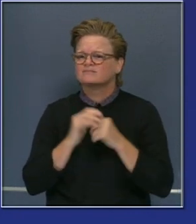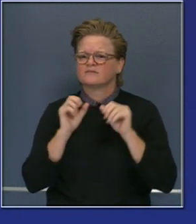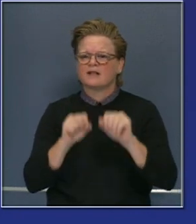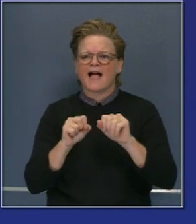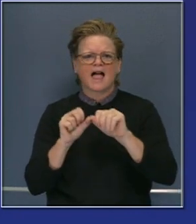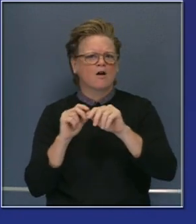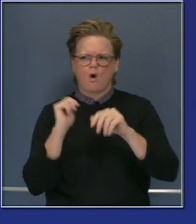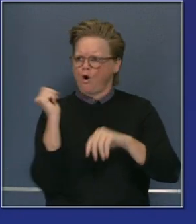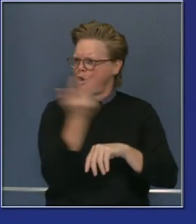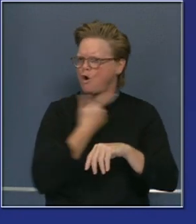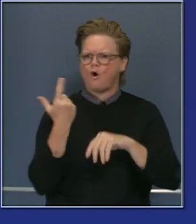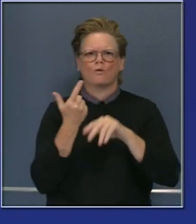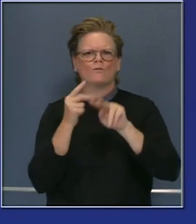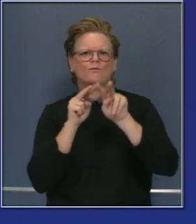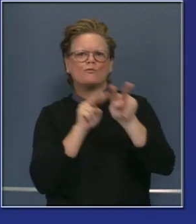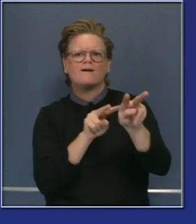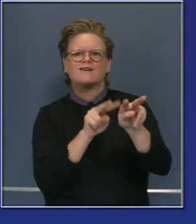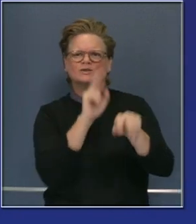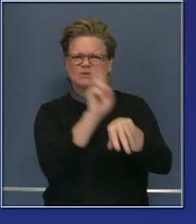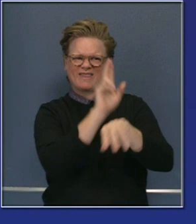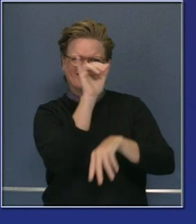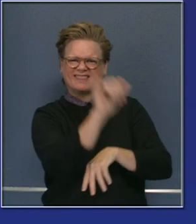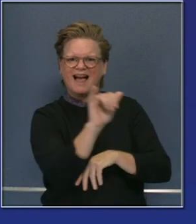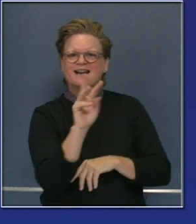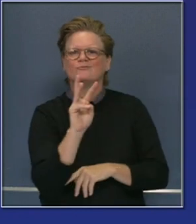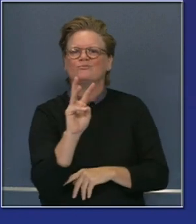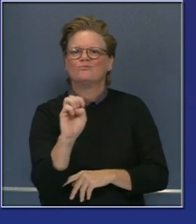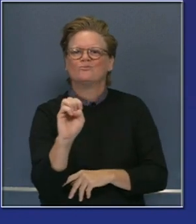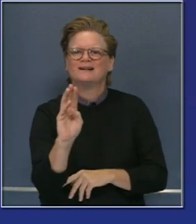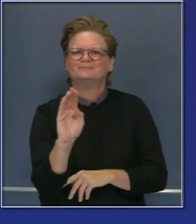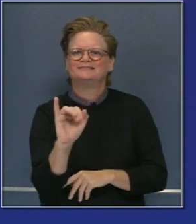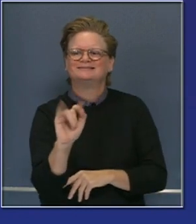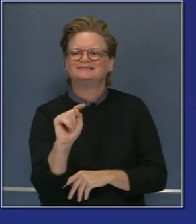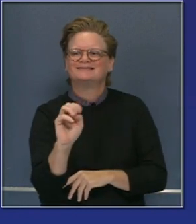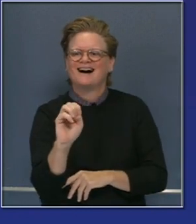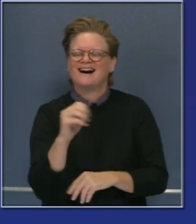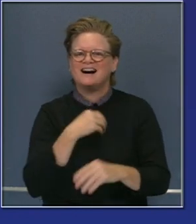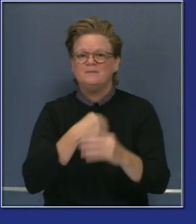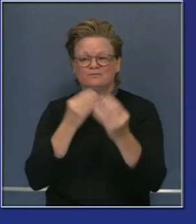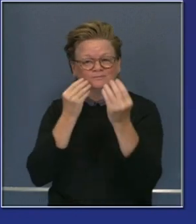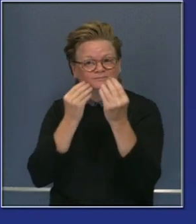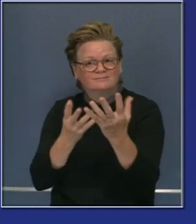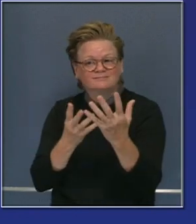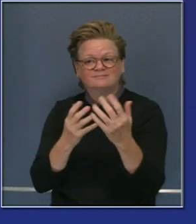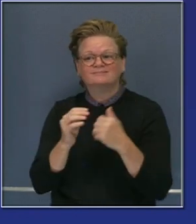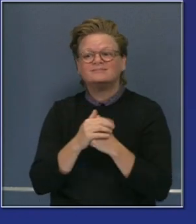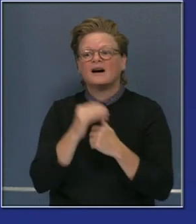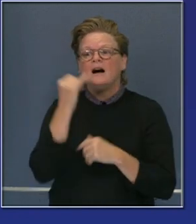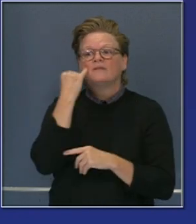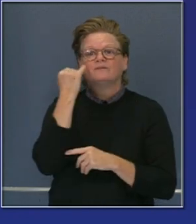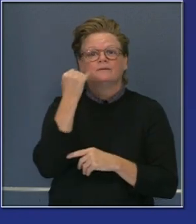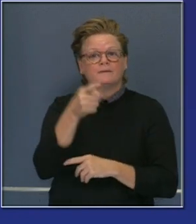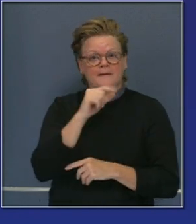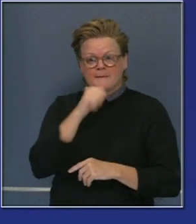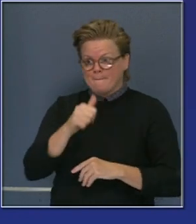COUNTY AND STATE AND HELP OFFICERS. WE HAVE THE CRITERIA THAT ALSO